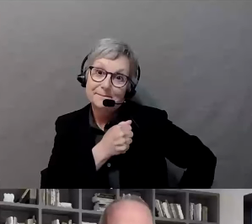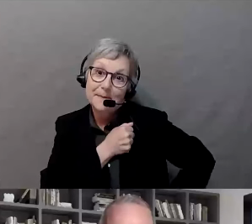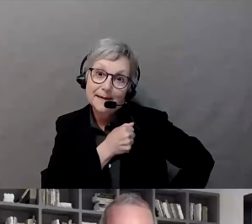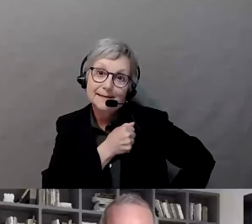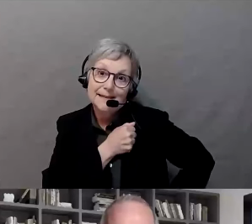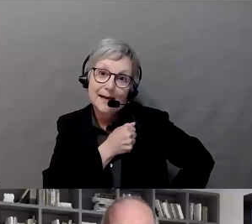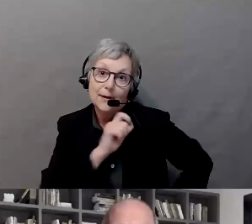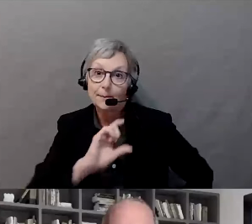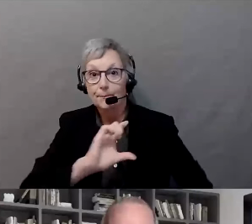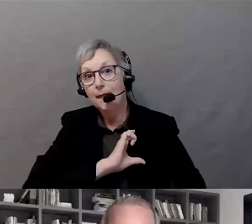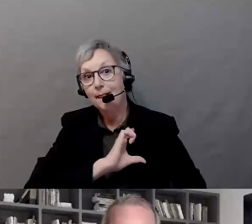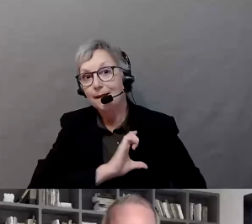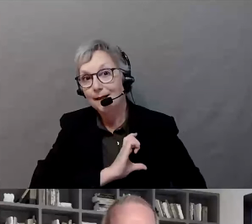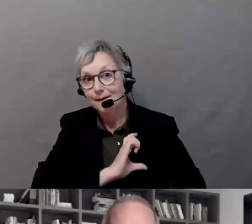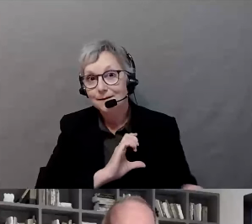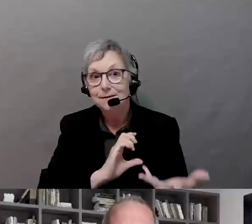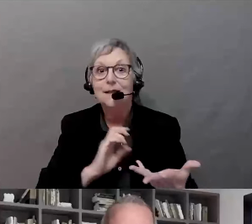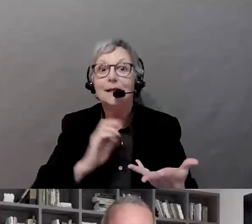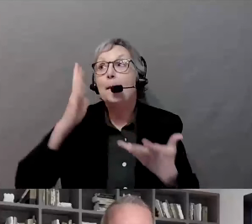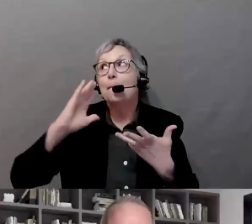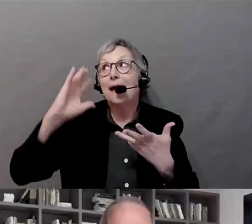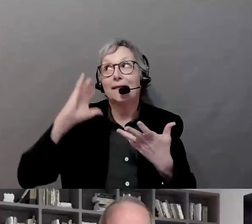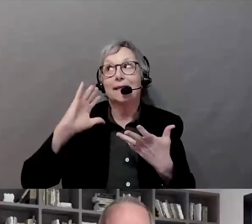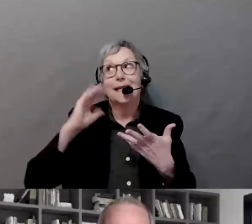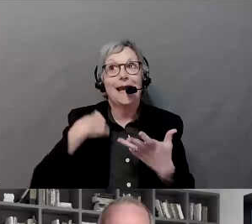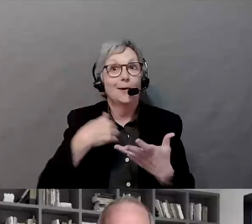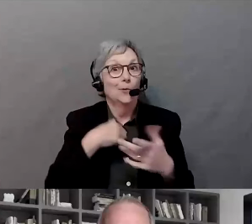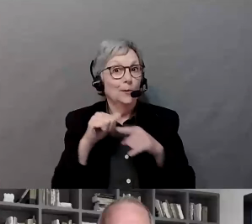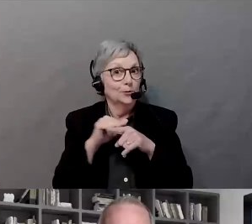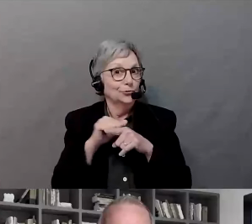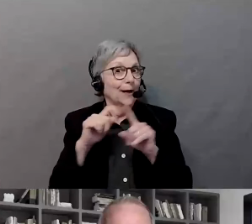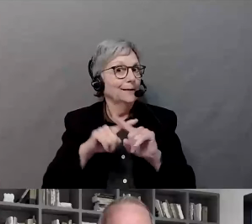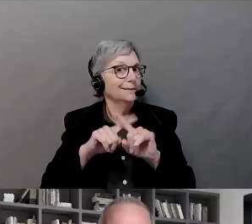DIFFERENT TO RESTRAINT FOLKS. AT THIS STAGE IN THE GAME